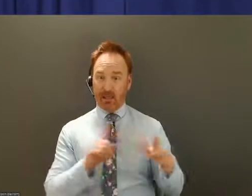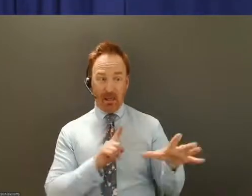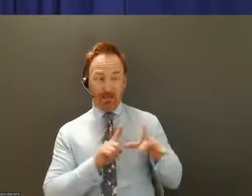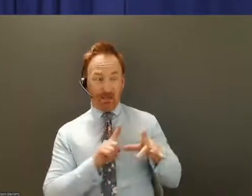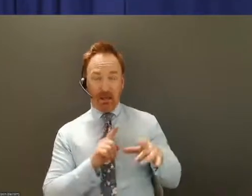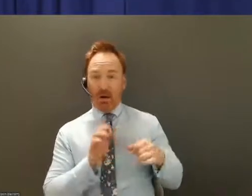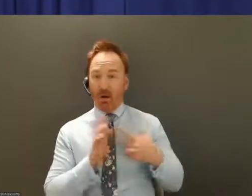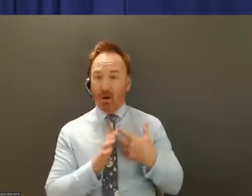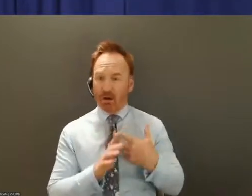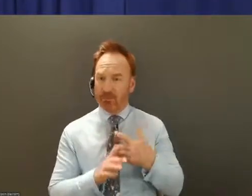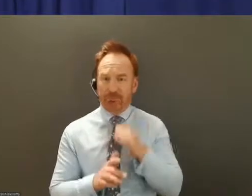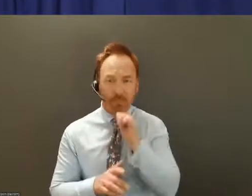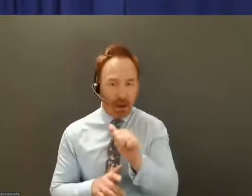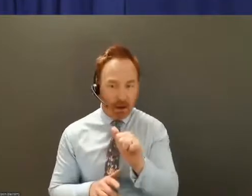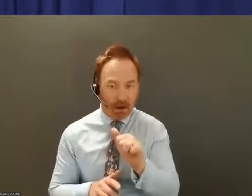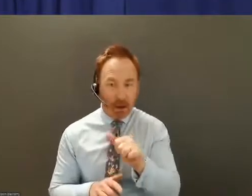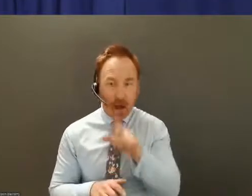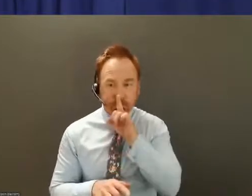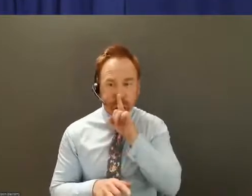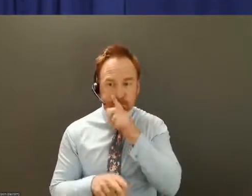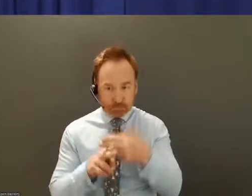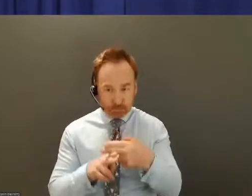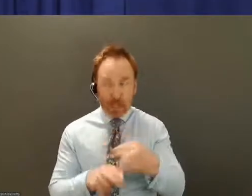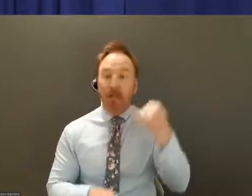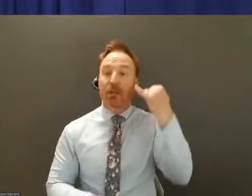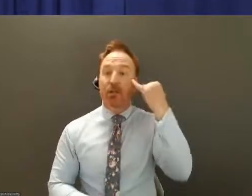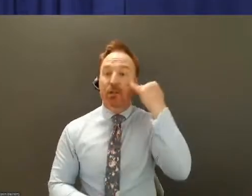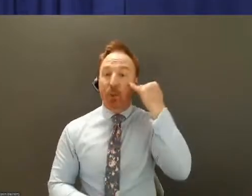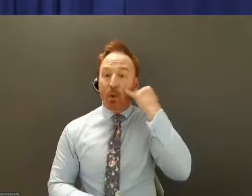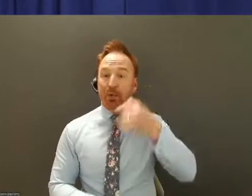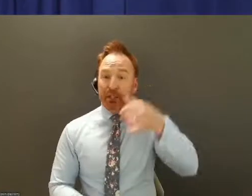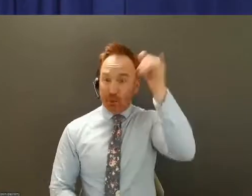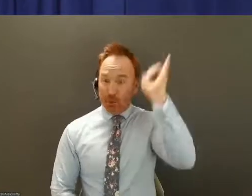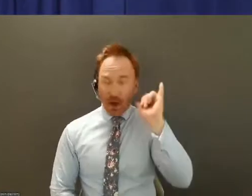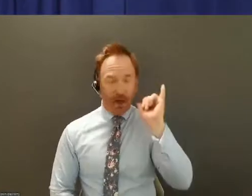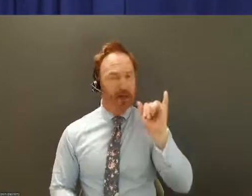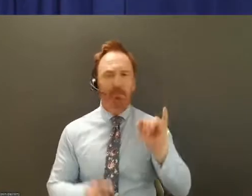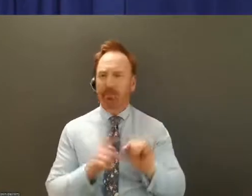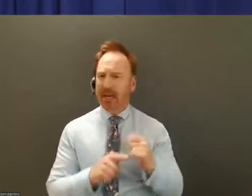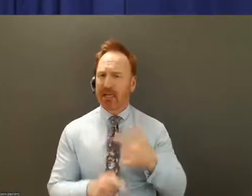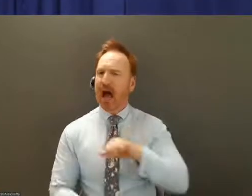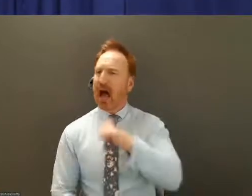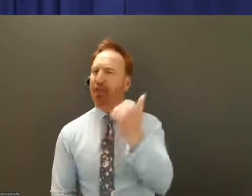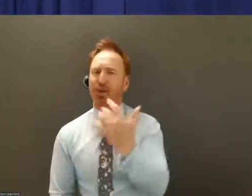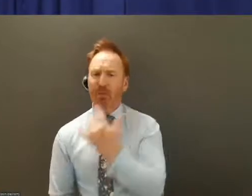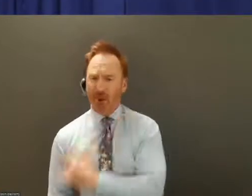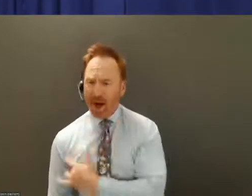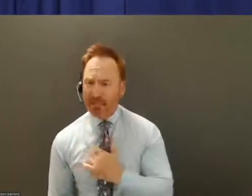and don't hesitate to get tested